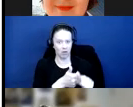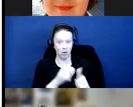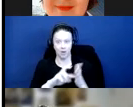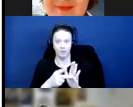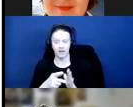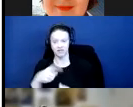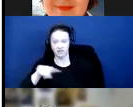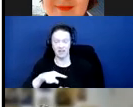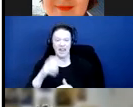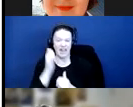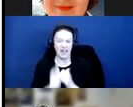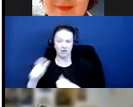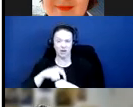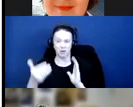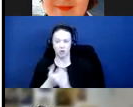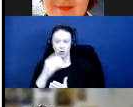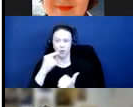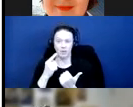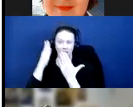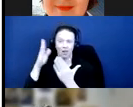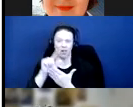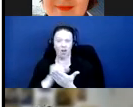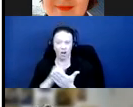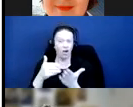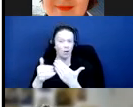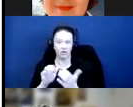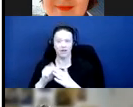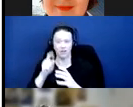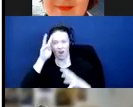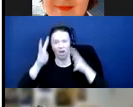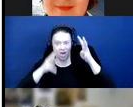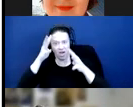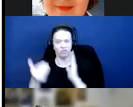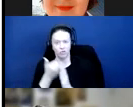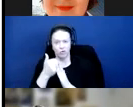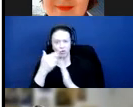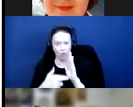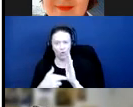There's a template and so if you're participating in a rules advisory committee,